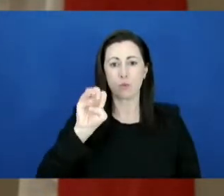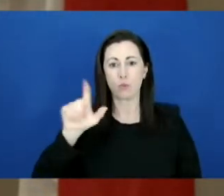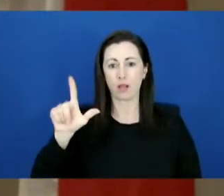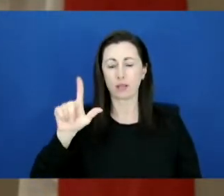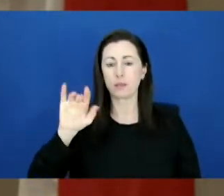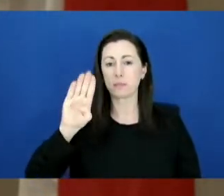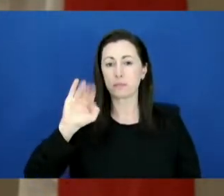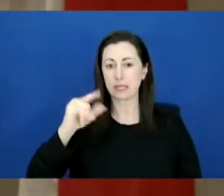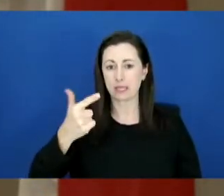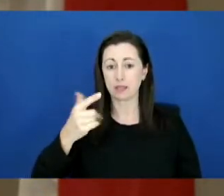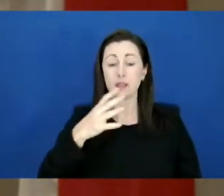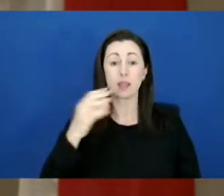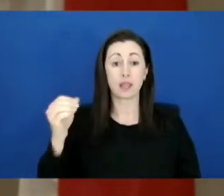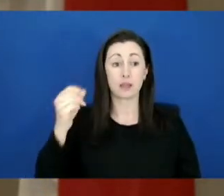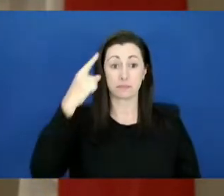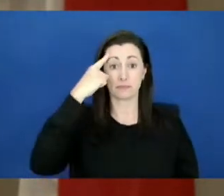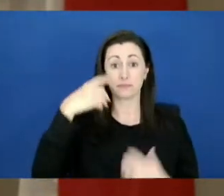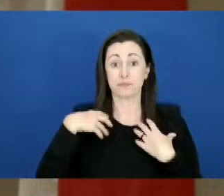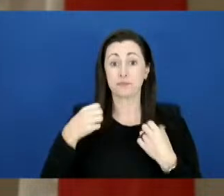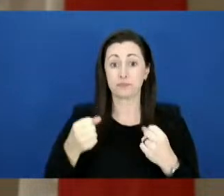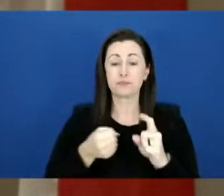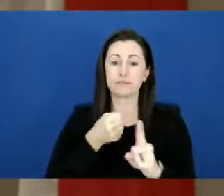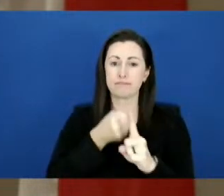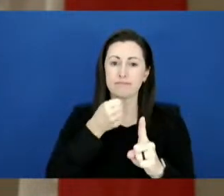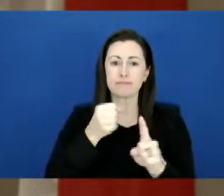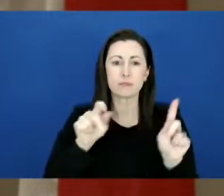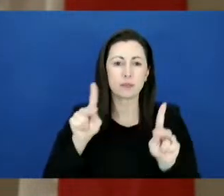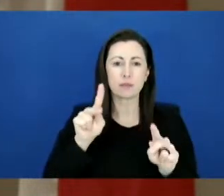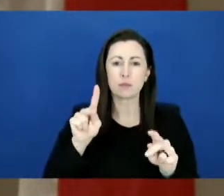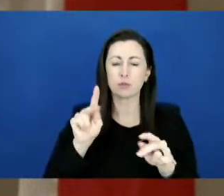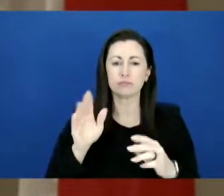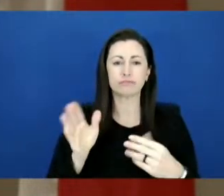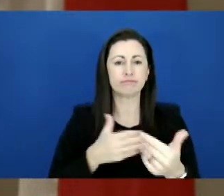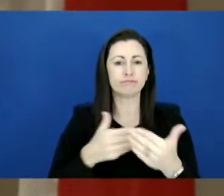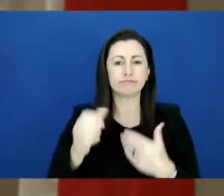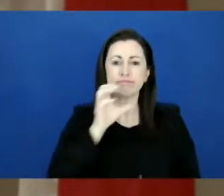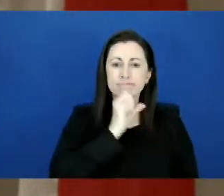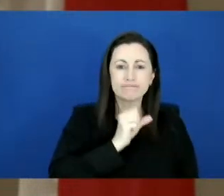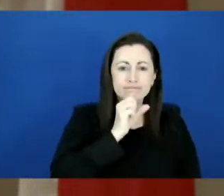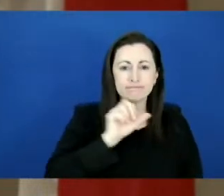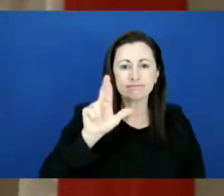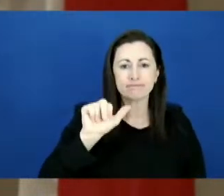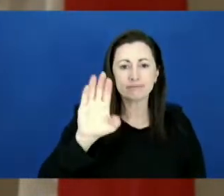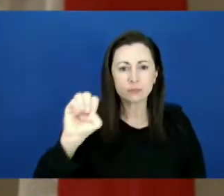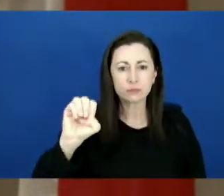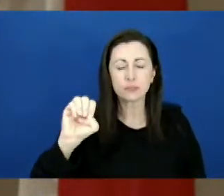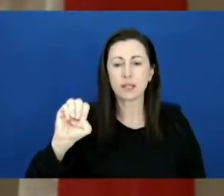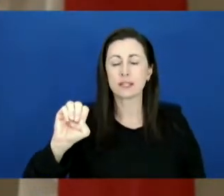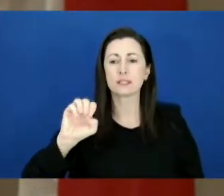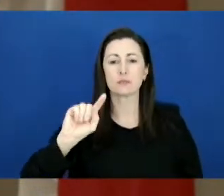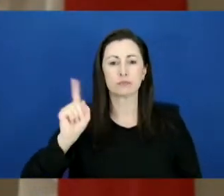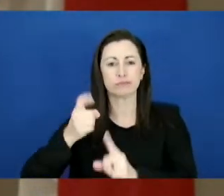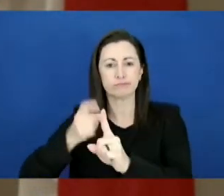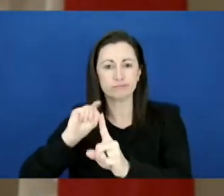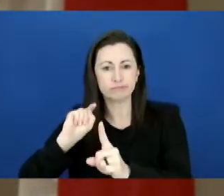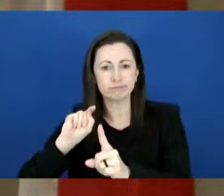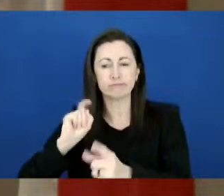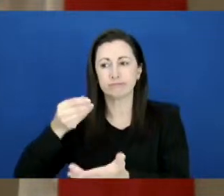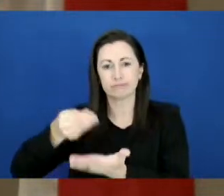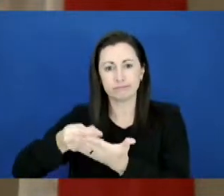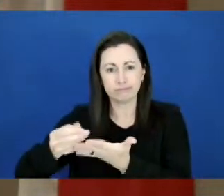OVERALL HEALTH AND WELL-BEING.